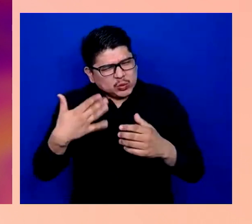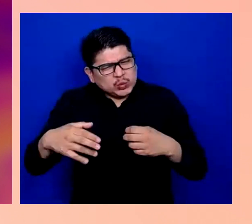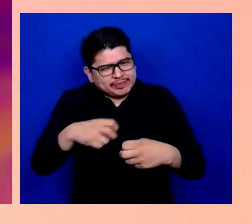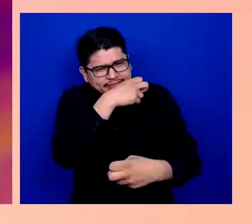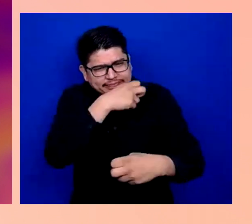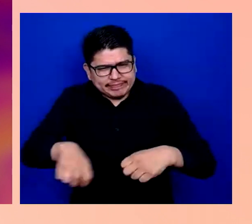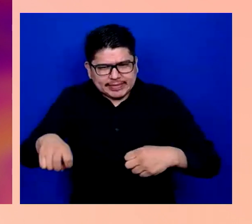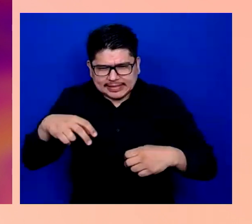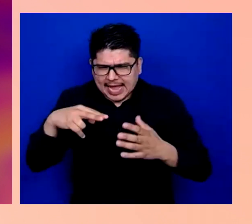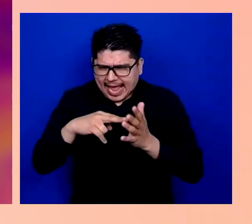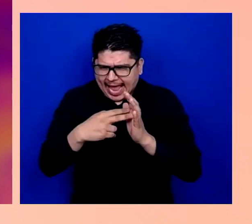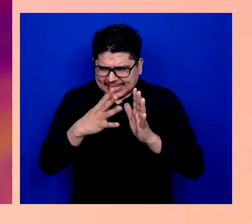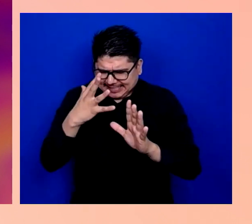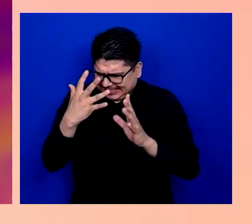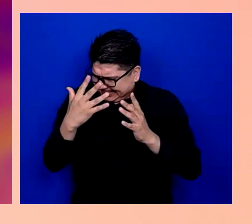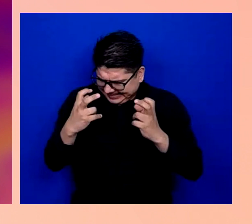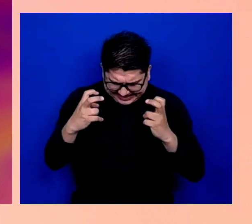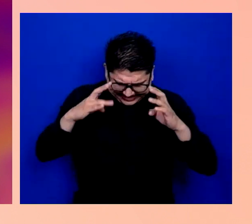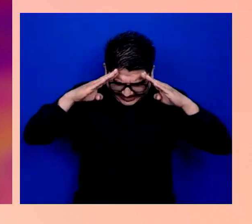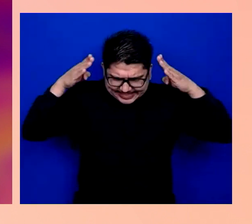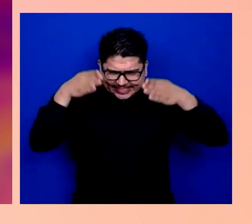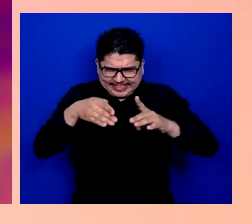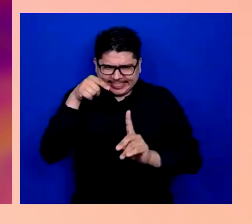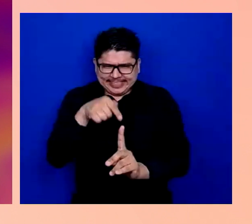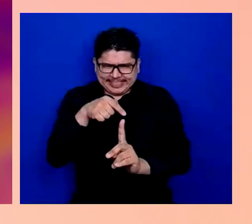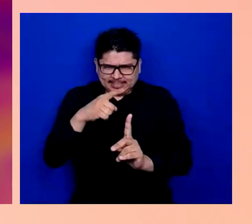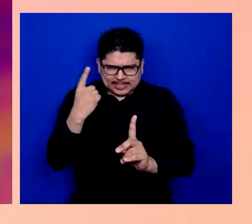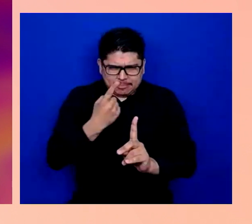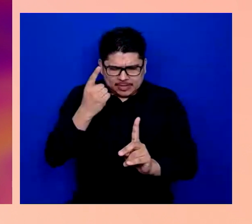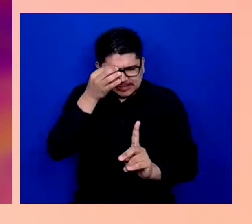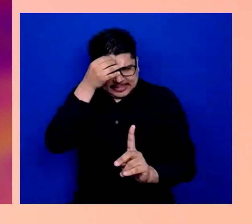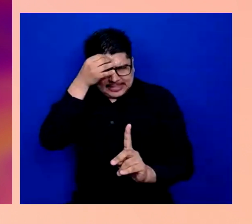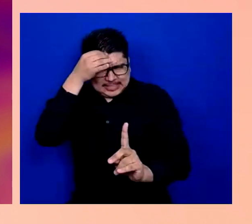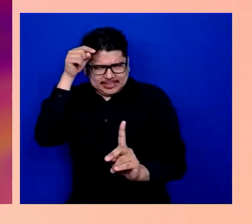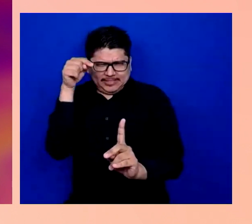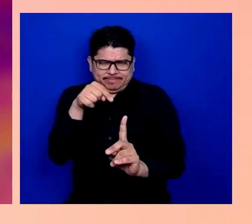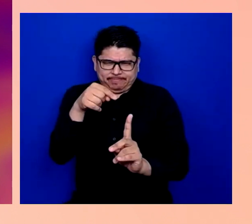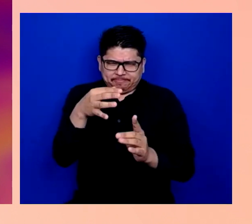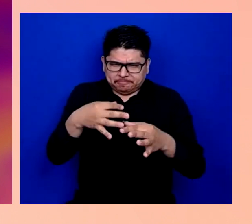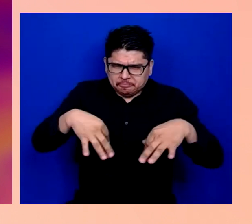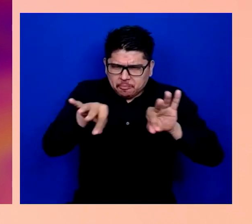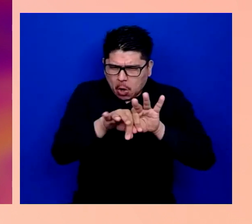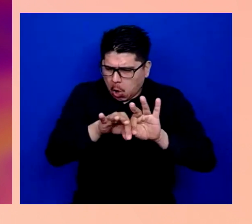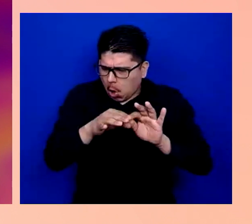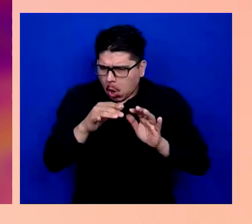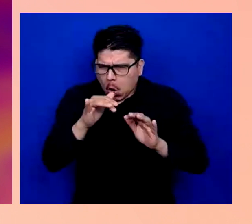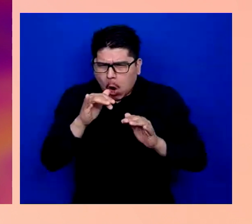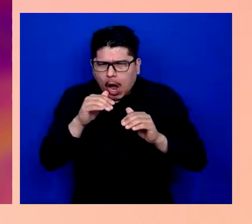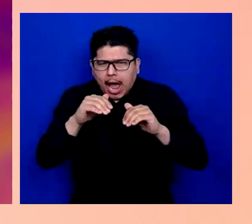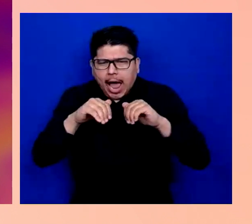I always think about how much am I suppressing someone's motivation by